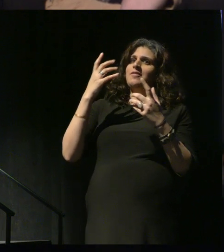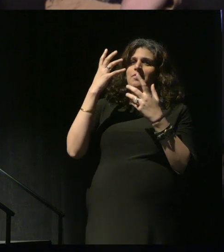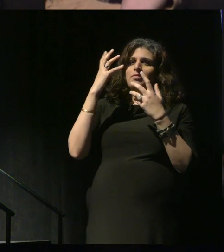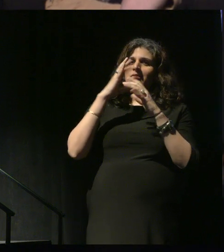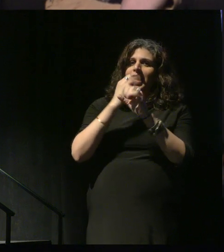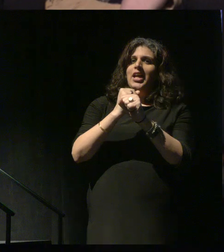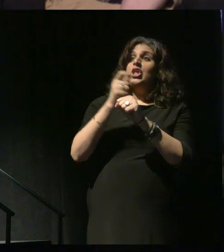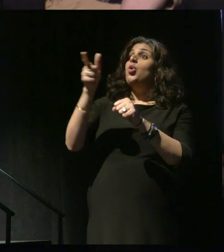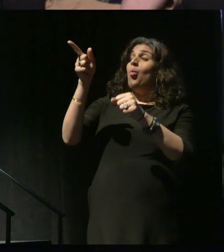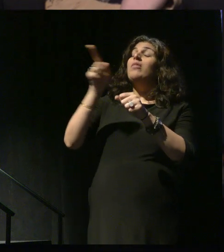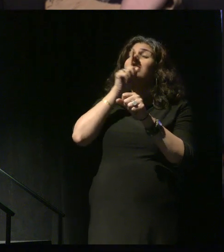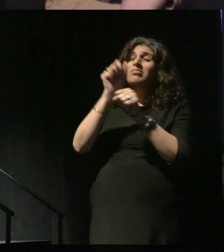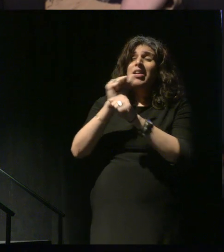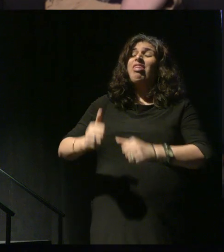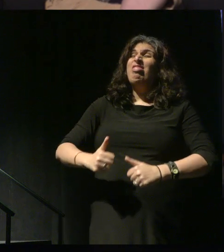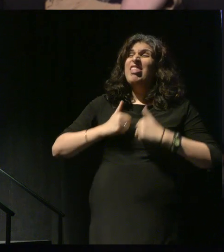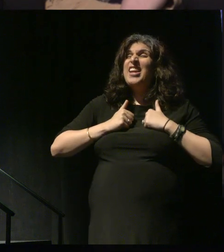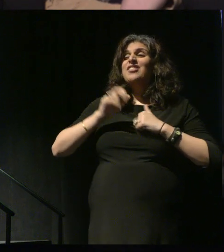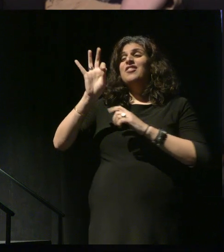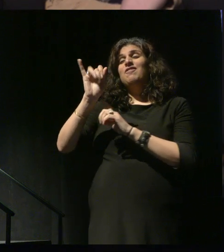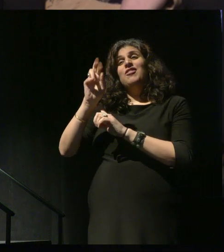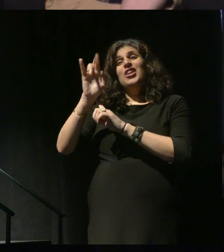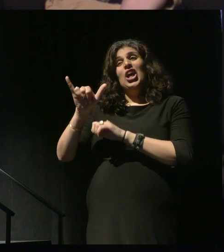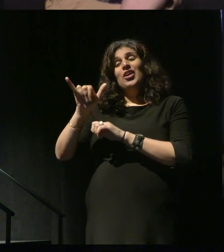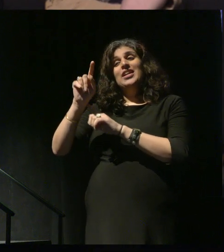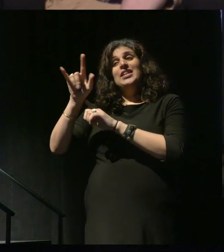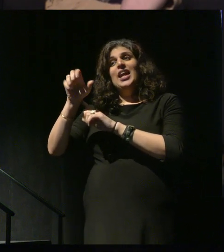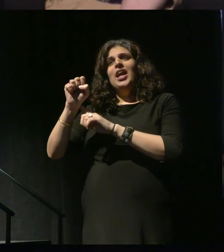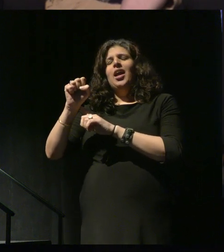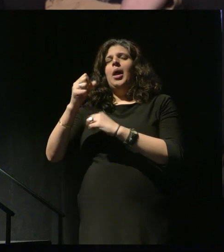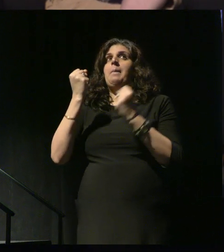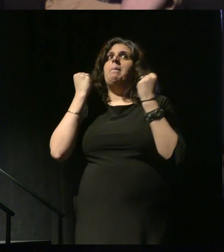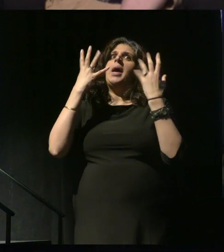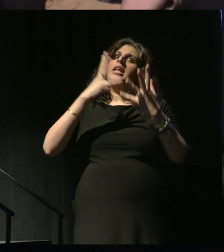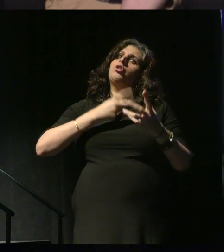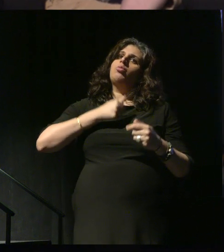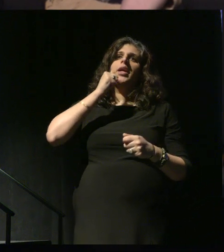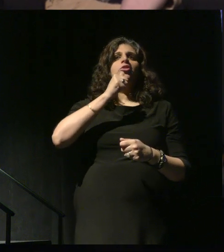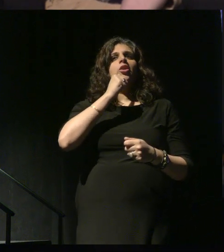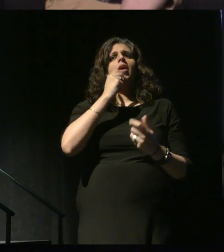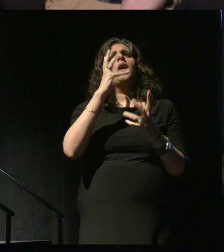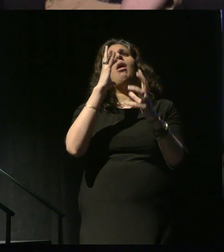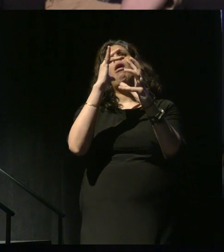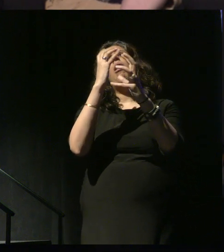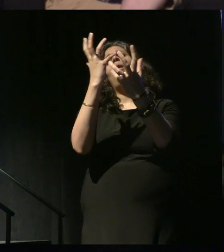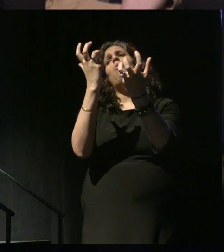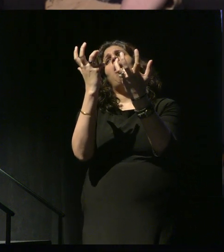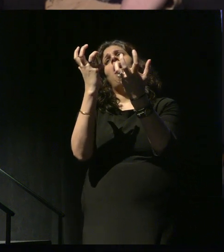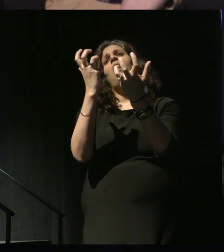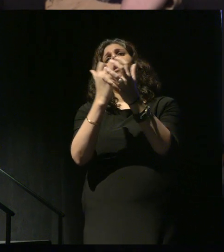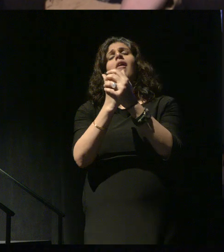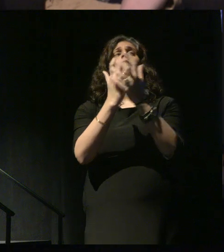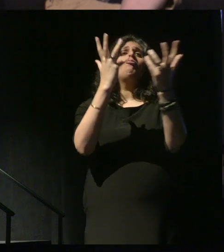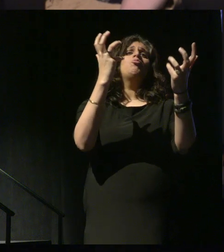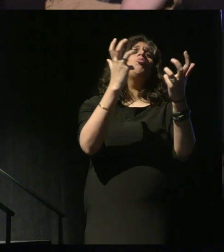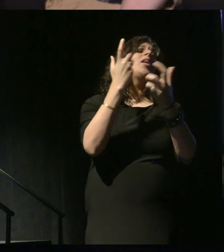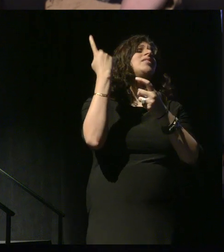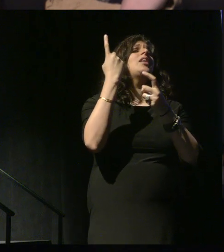Like you have lived the fairytale that I think a lot of trans girls long for it at some part of our lives. We like want to be swept away by destiny